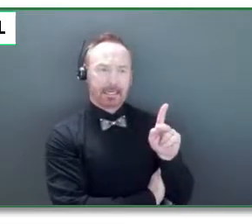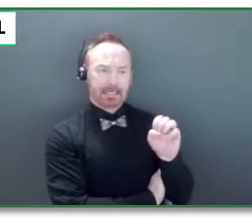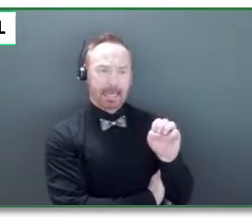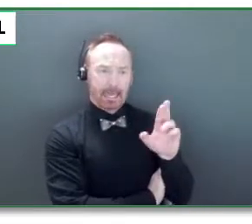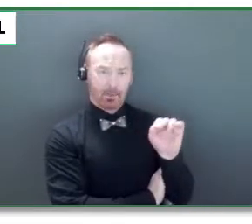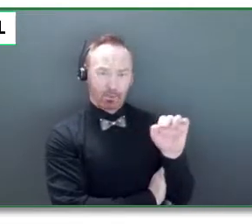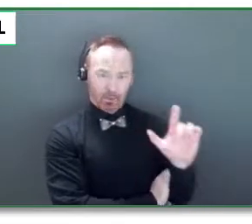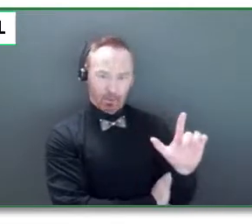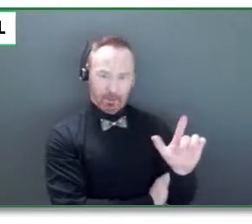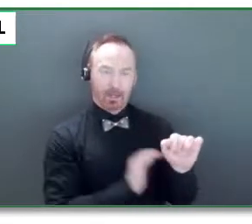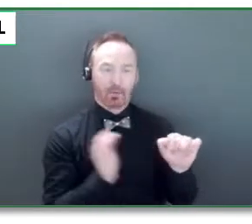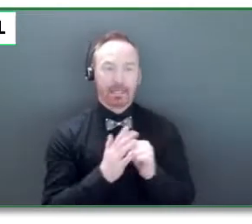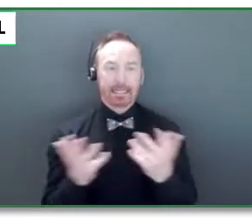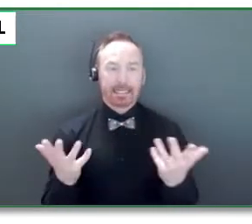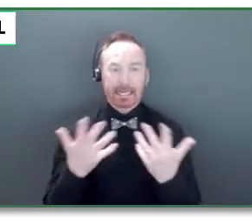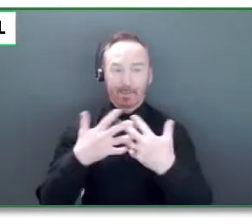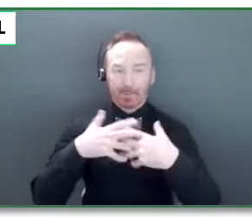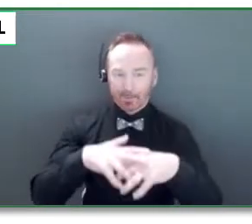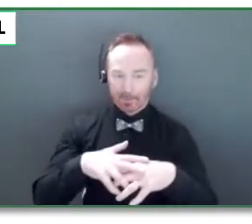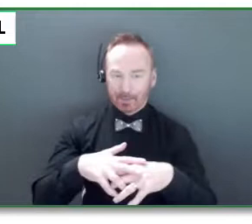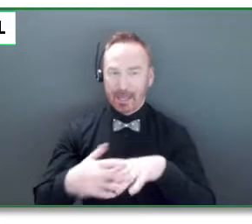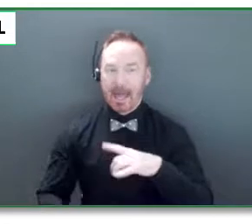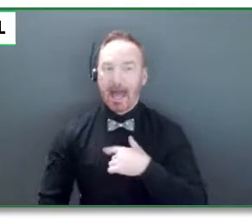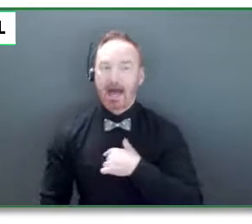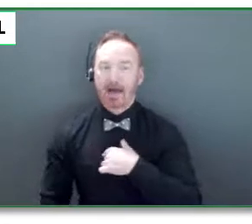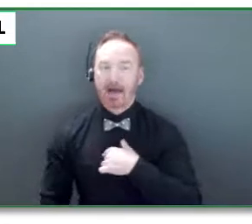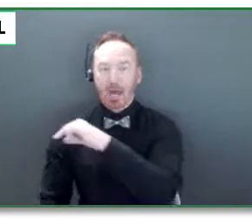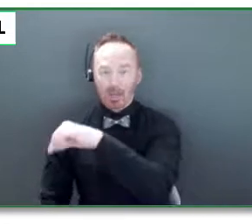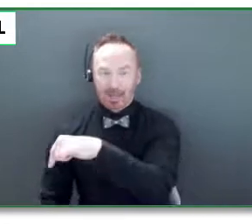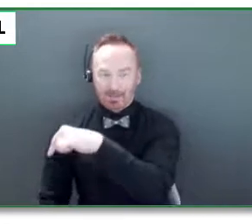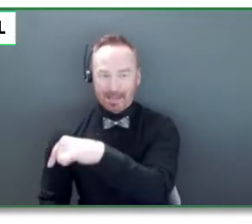roll and we are lucky enough to have the